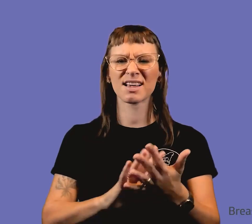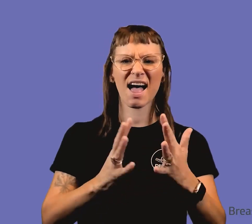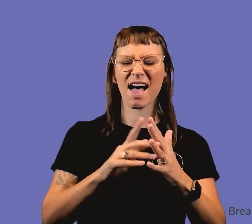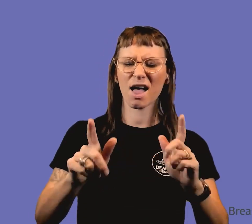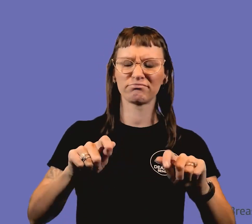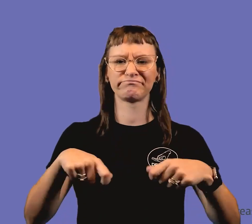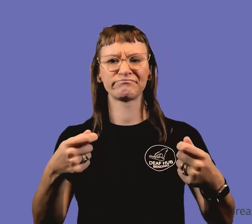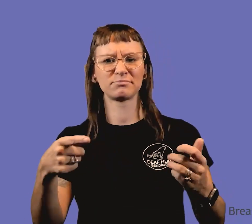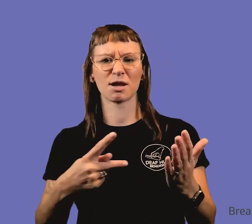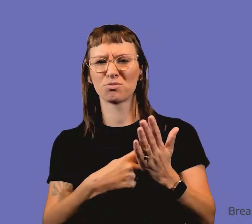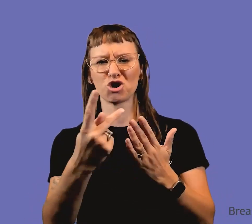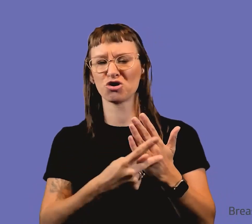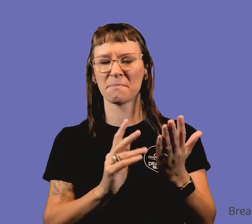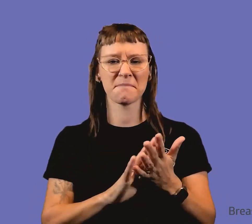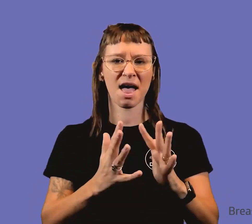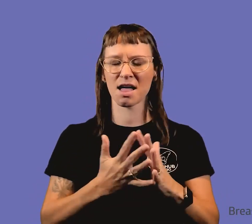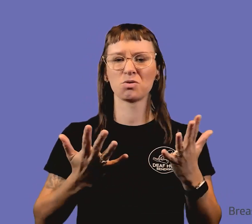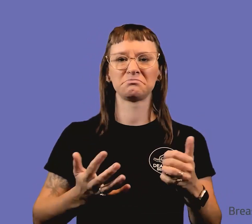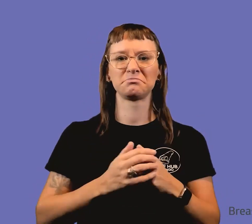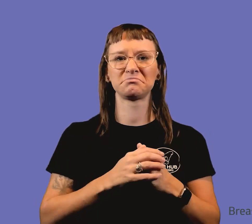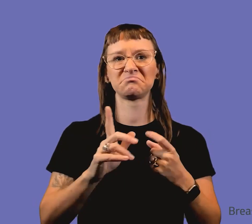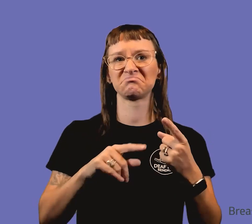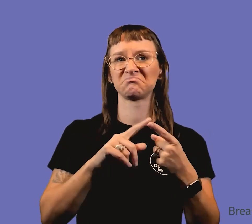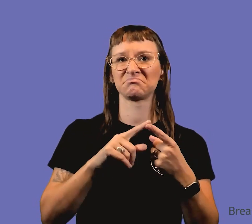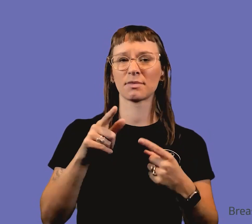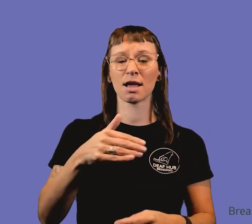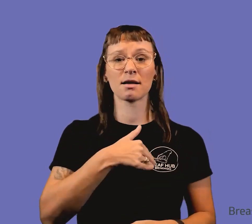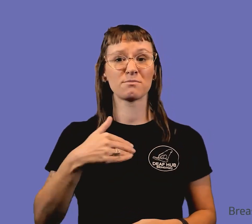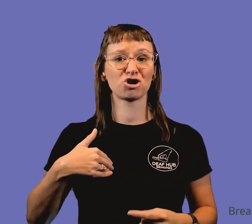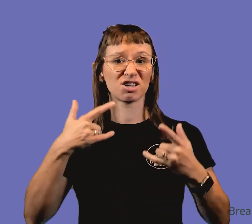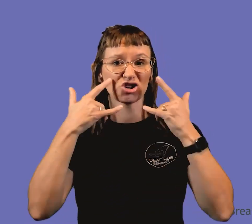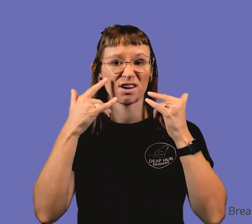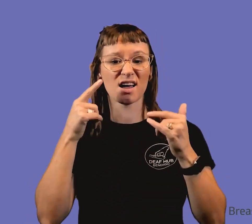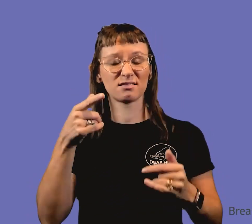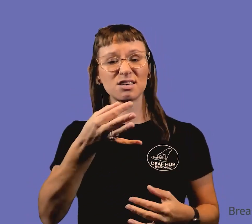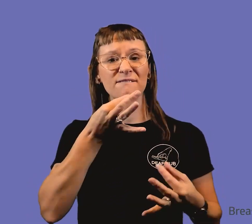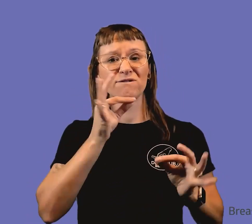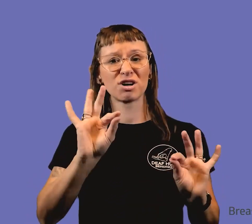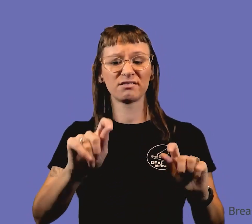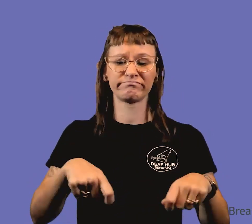How we deliver our program: The BreastScreen Victoria program is a free service, funded by the government.